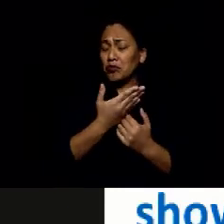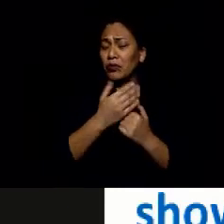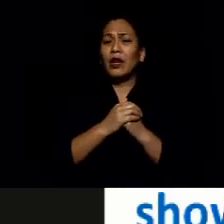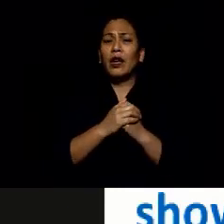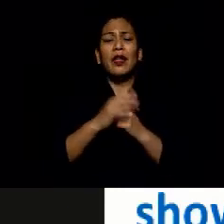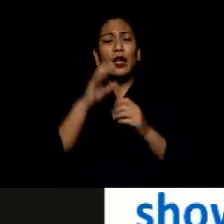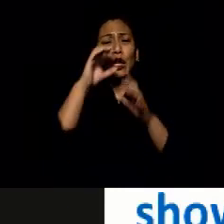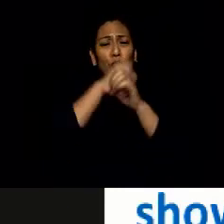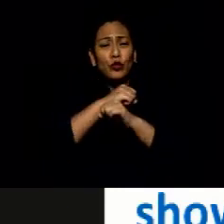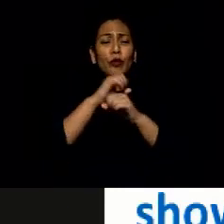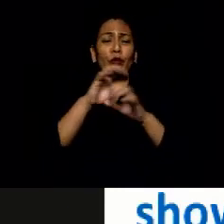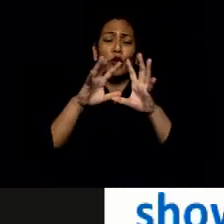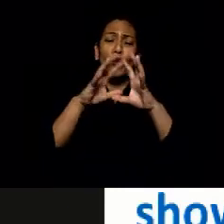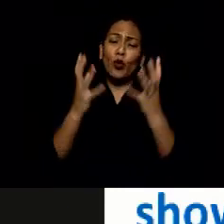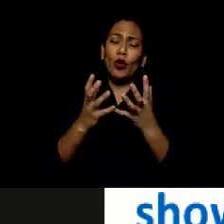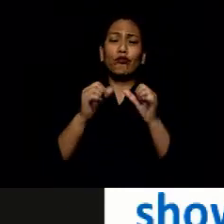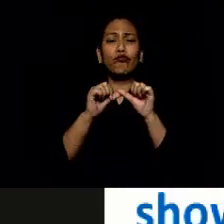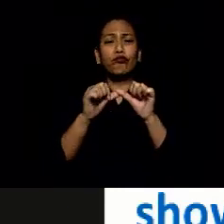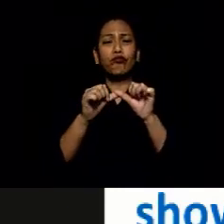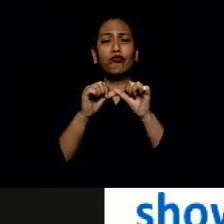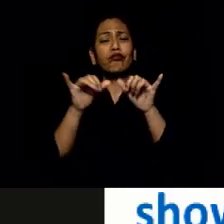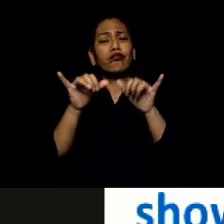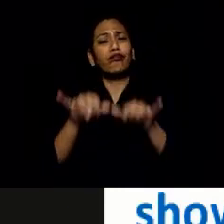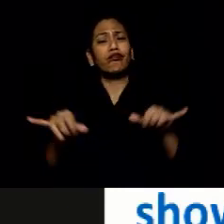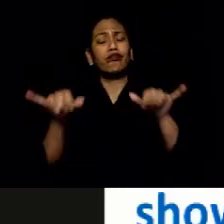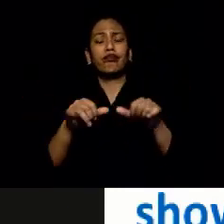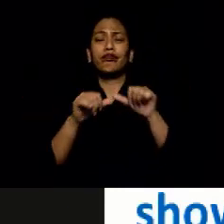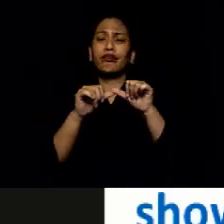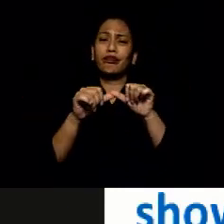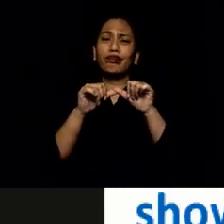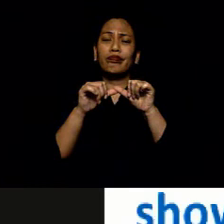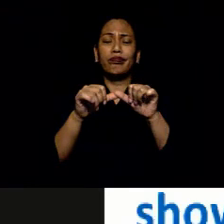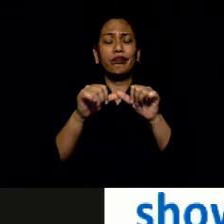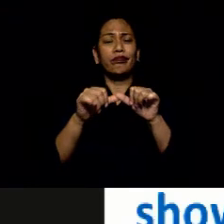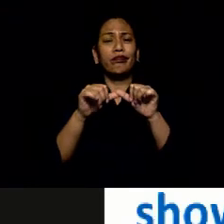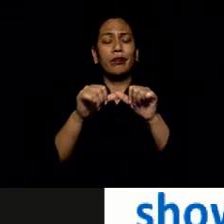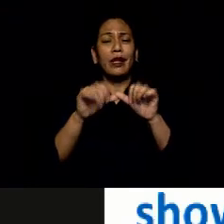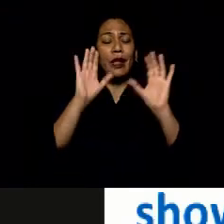would continue as it was, it would continue with this focus on economic growth.